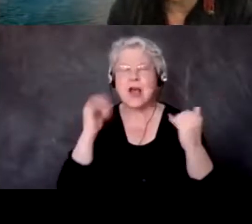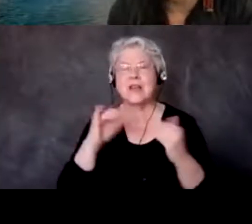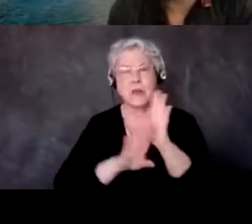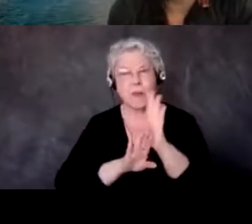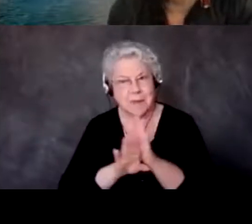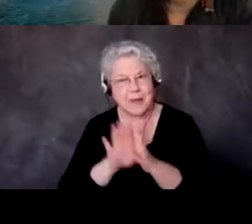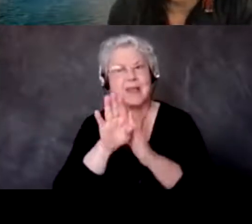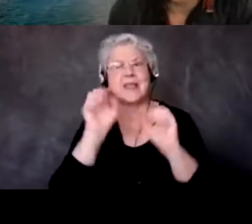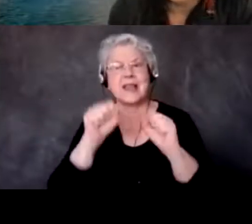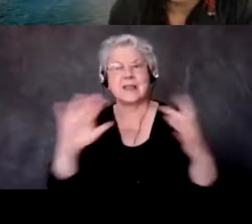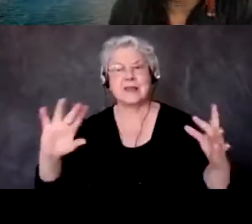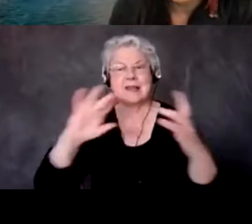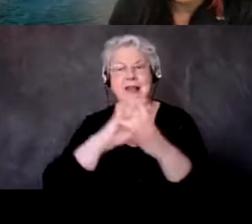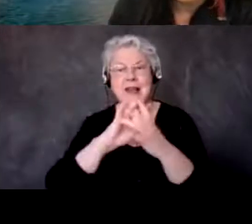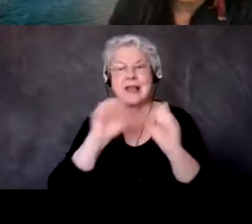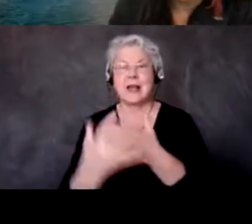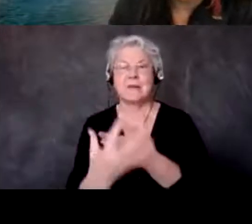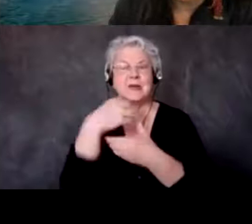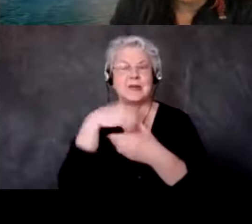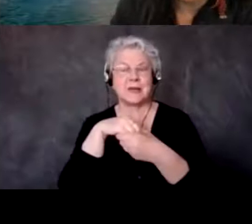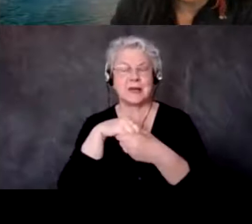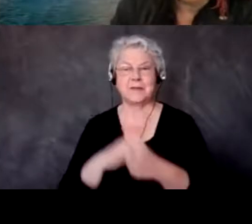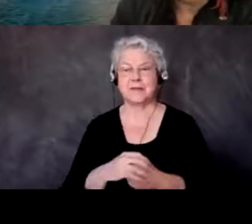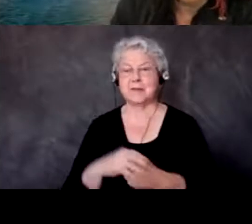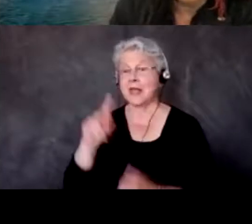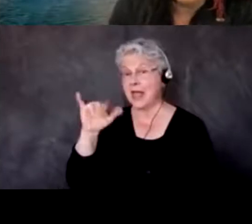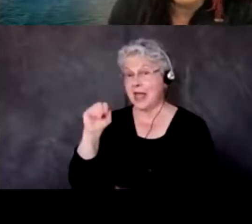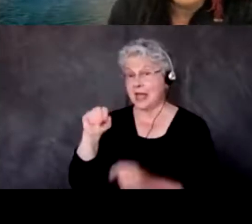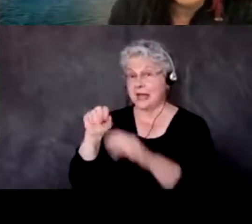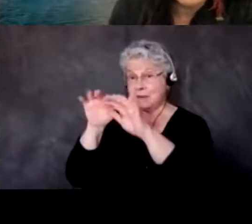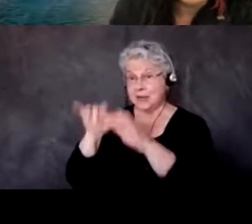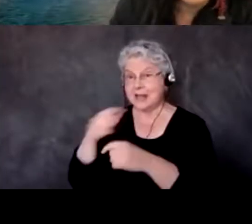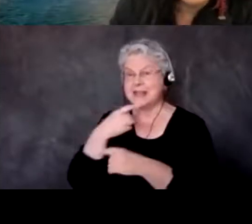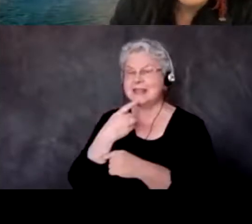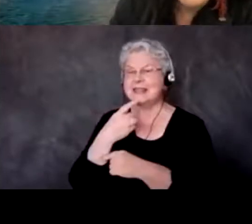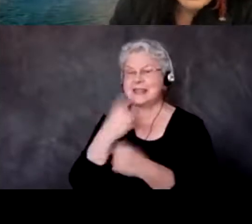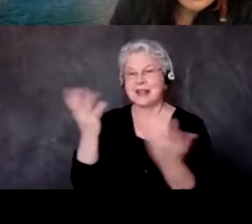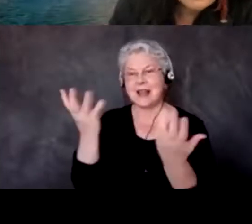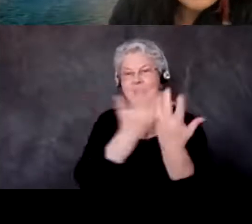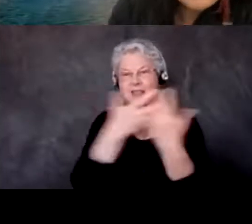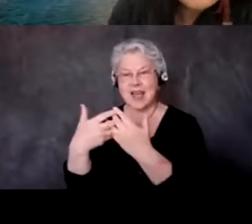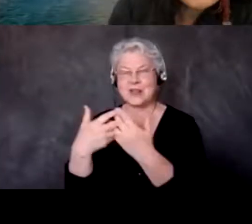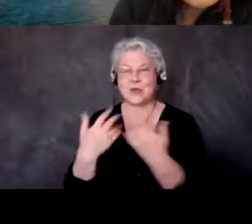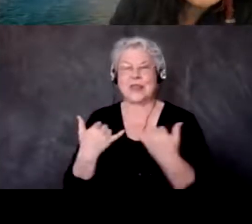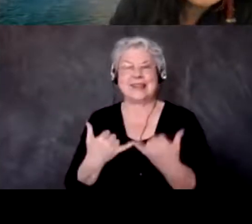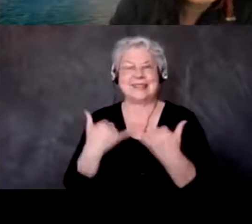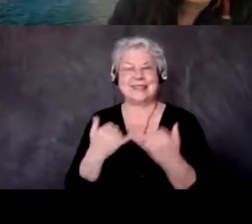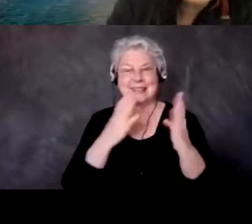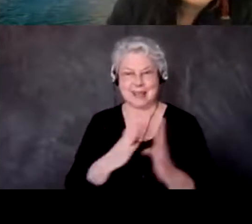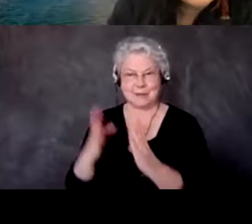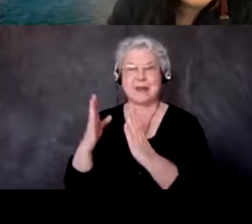so they can participate. Kim noted that it aligns with community’s existing plans. Yes. Next bullet.